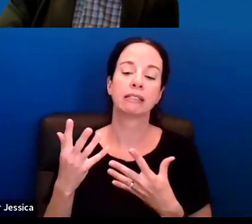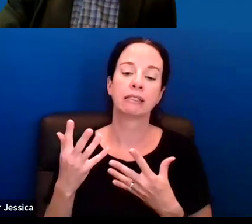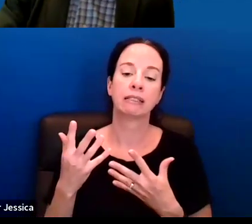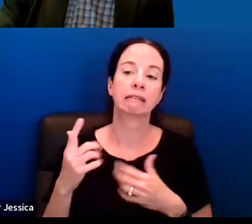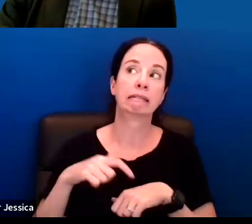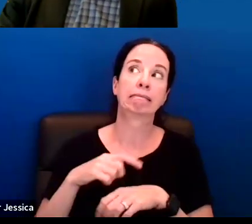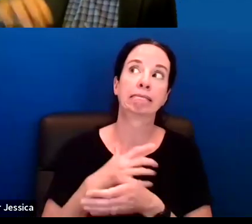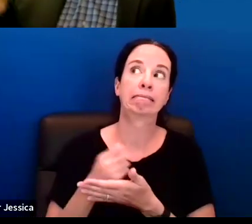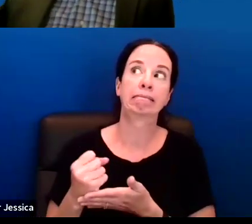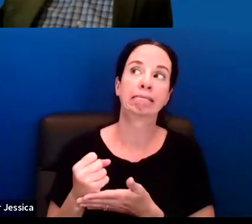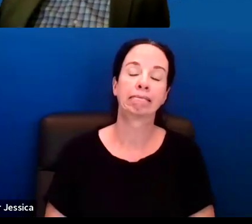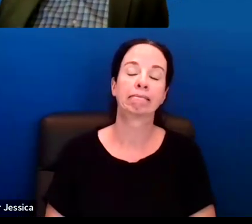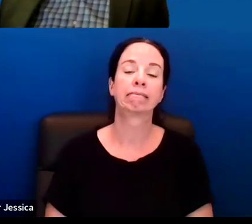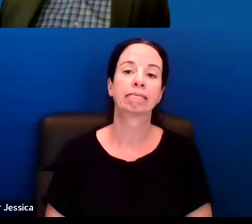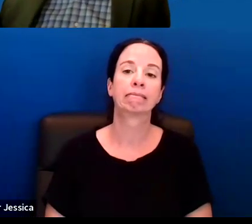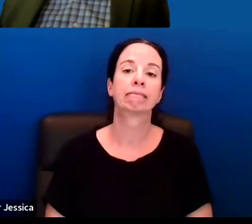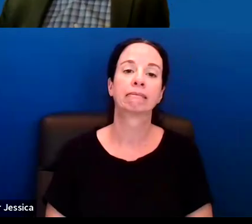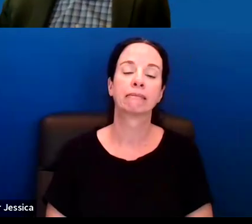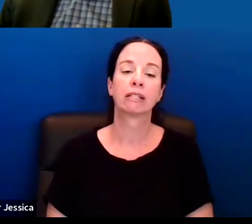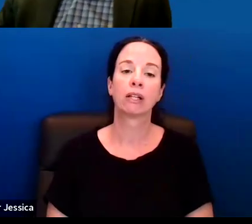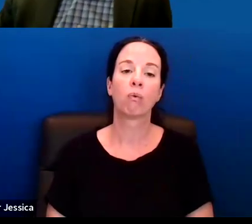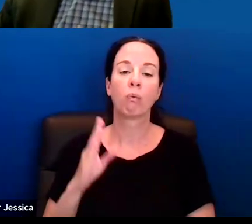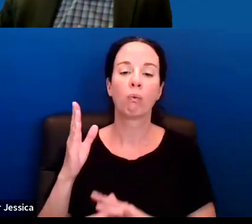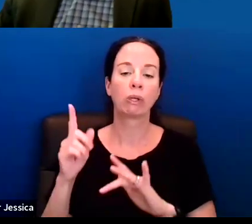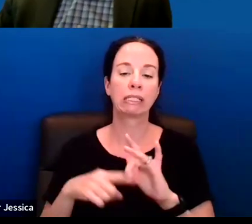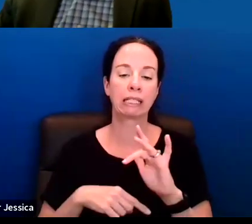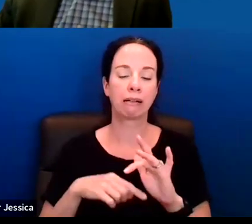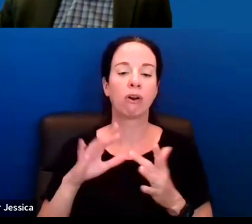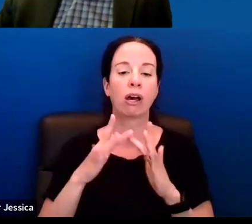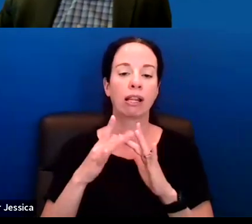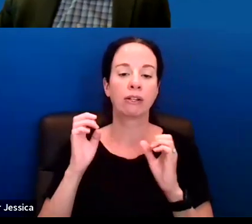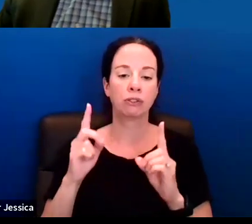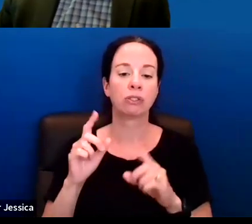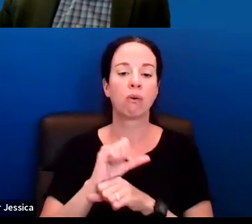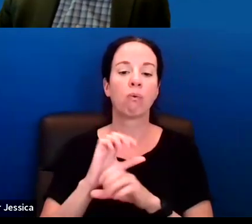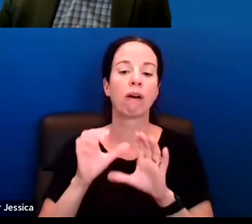time. We're gonna skip over online educational and workforce development resources. We'll come